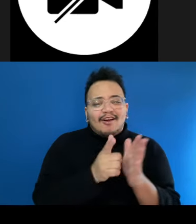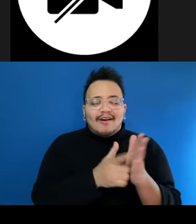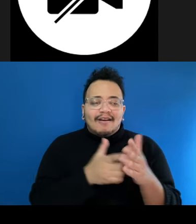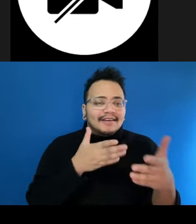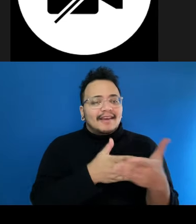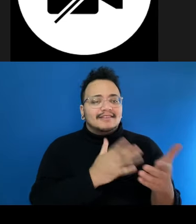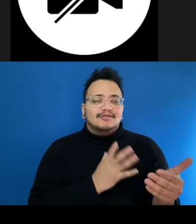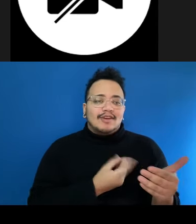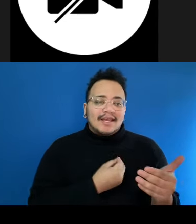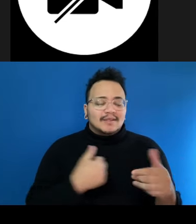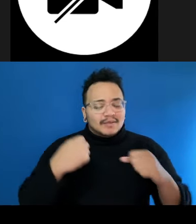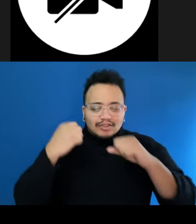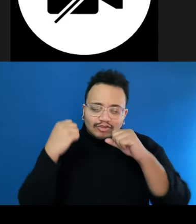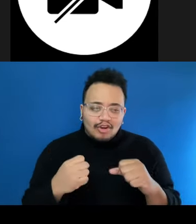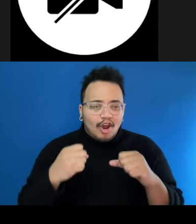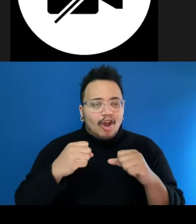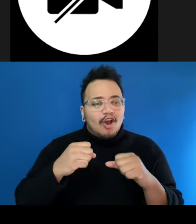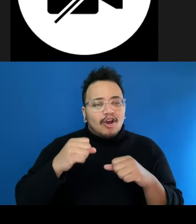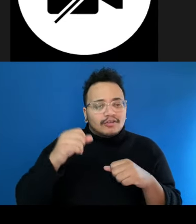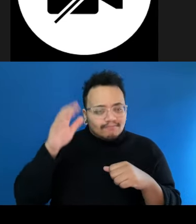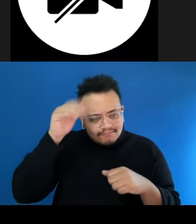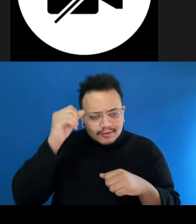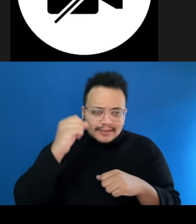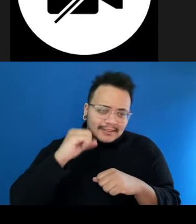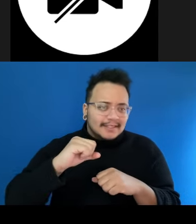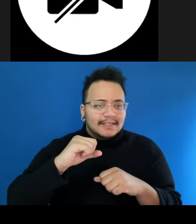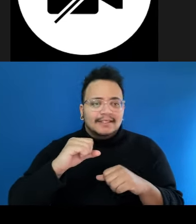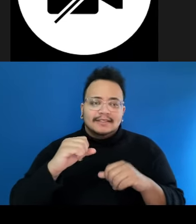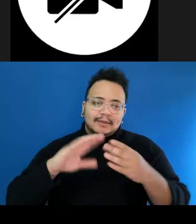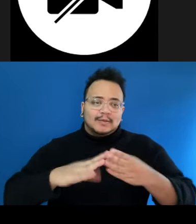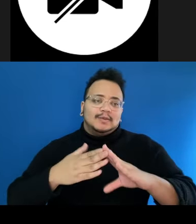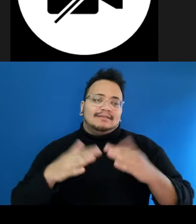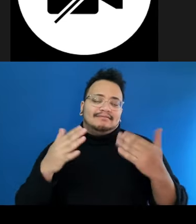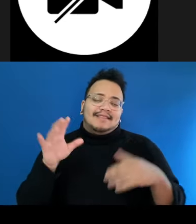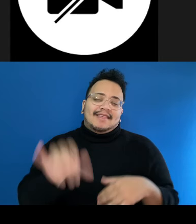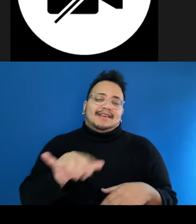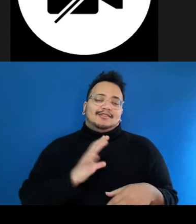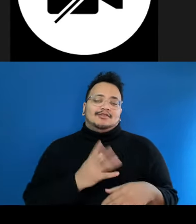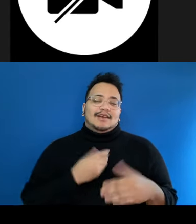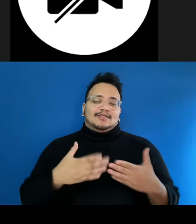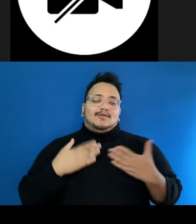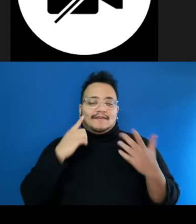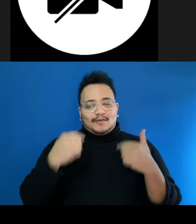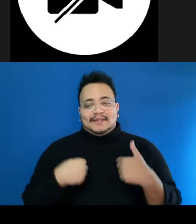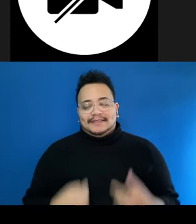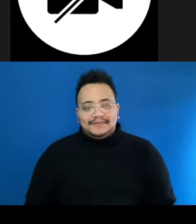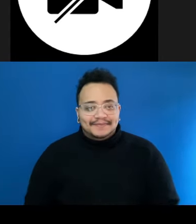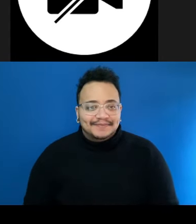"we are a resilient and strong community. "That's trans joy for me."